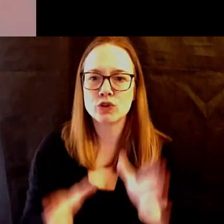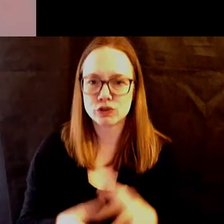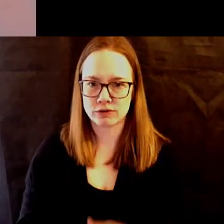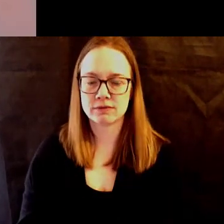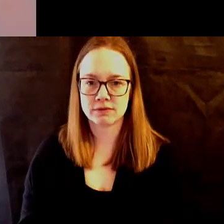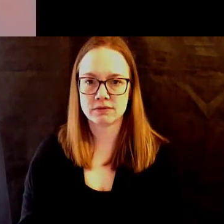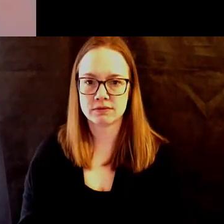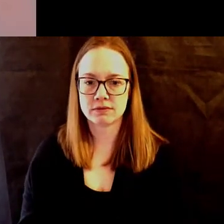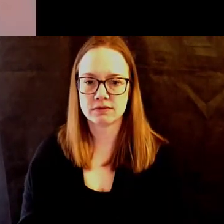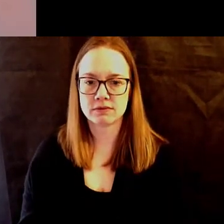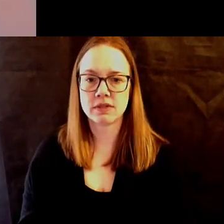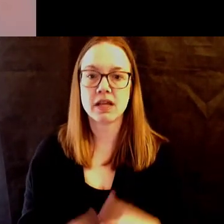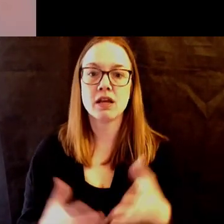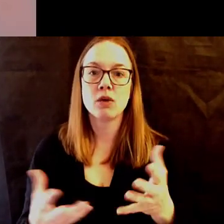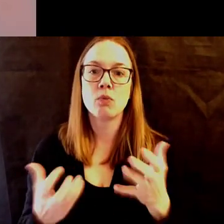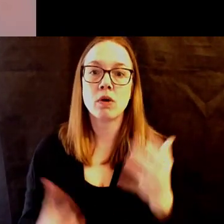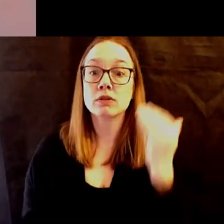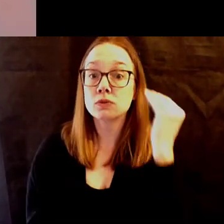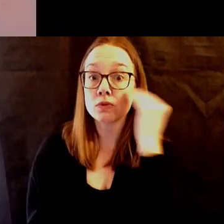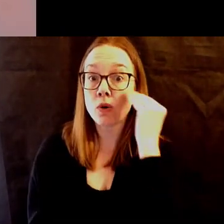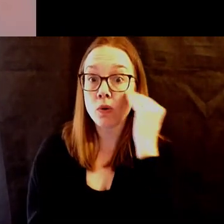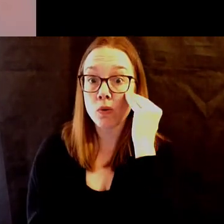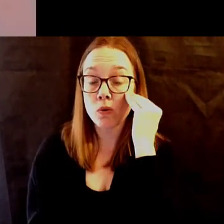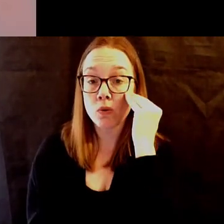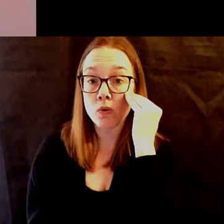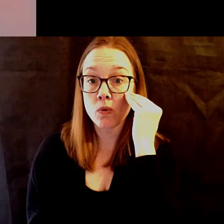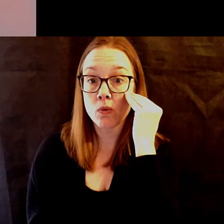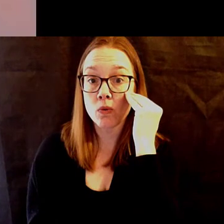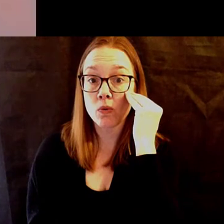that they're showing you that they're